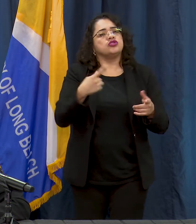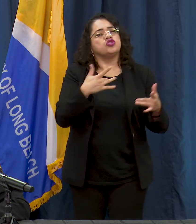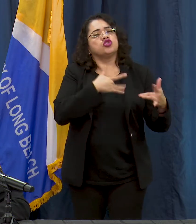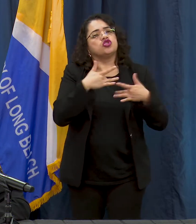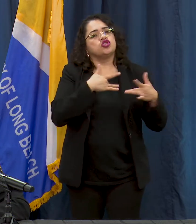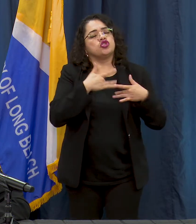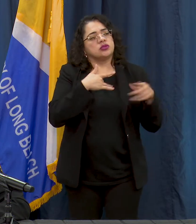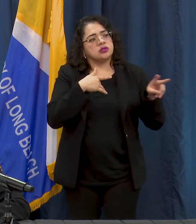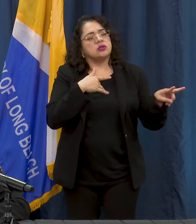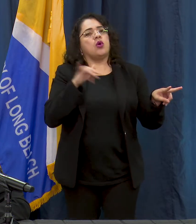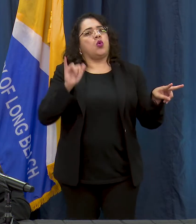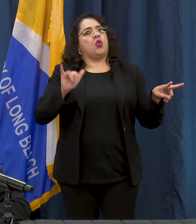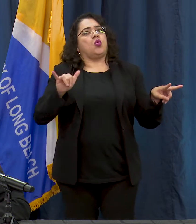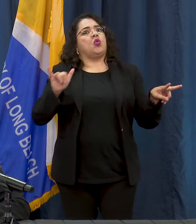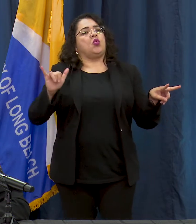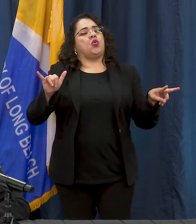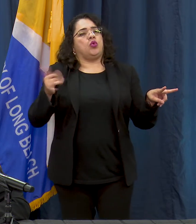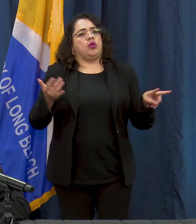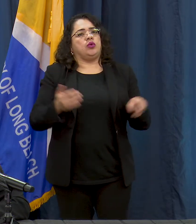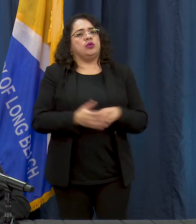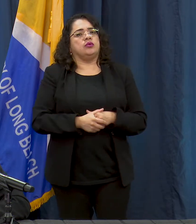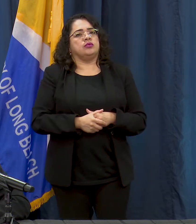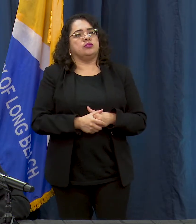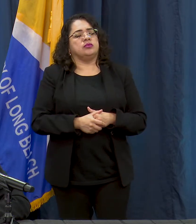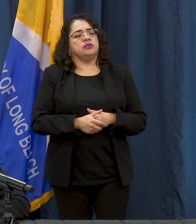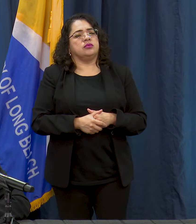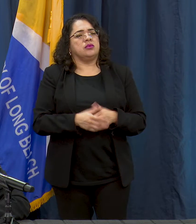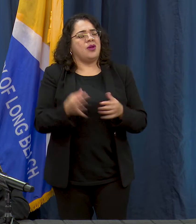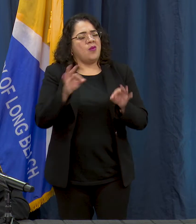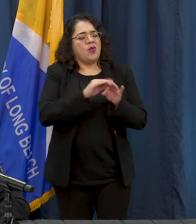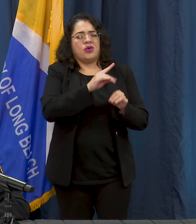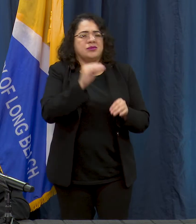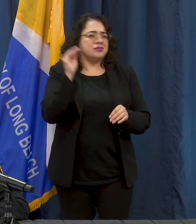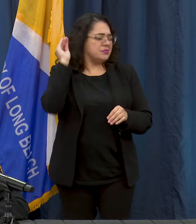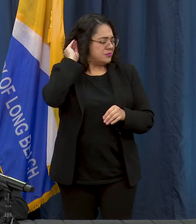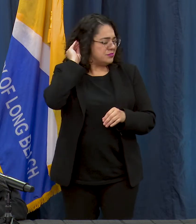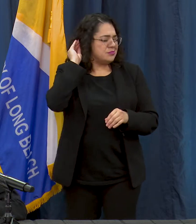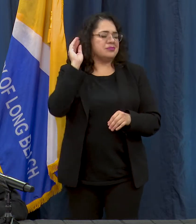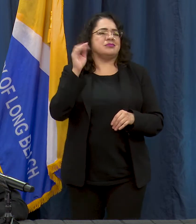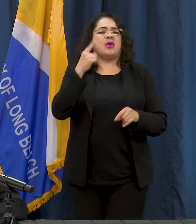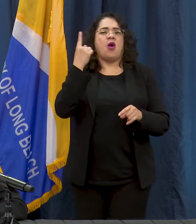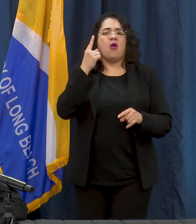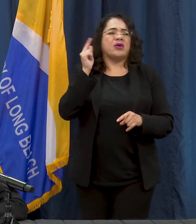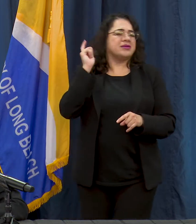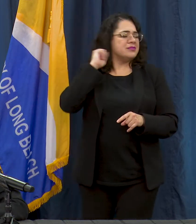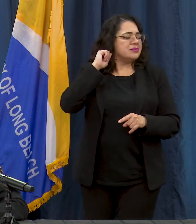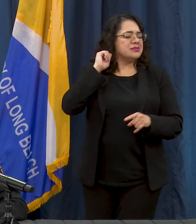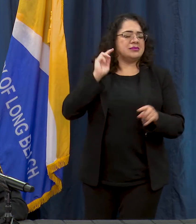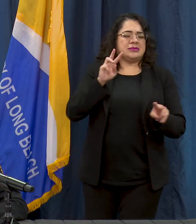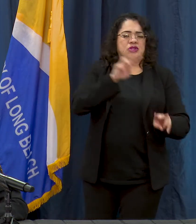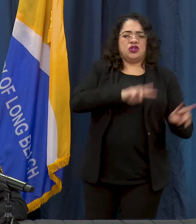that's why we have to just be very very thoughtful and really look. I personally